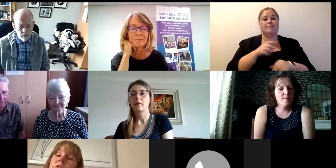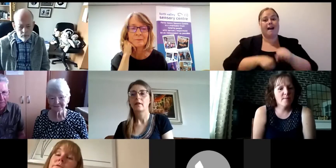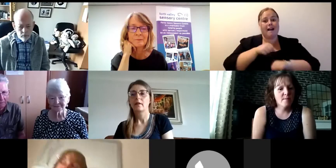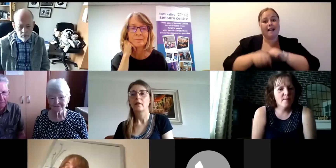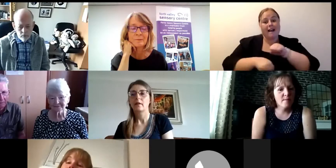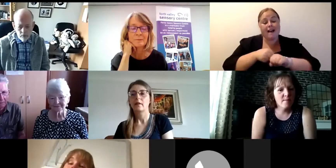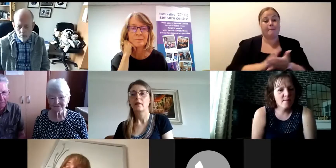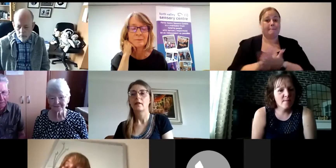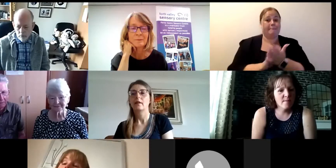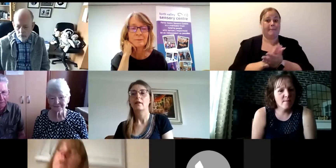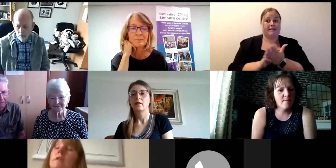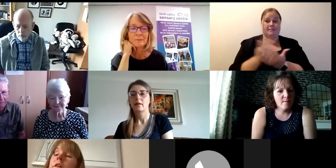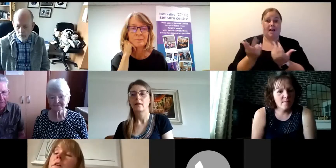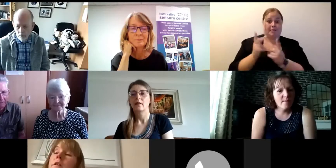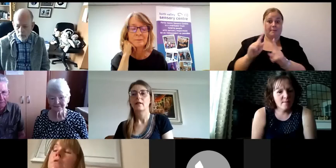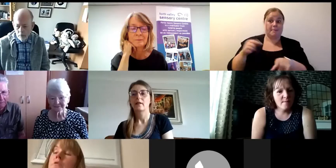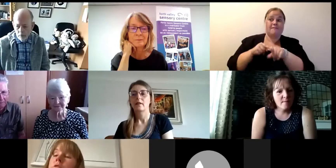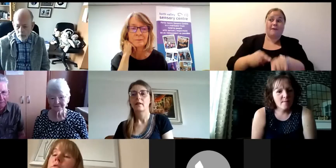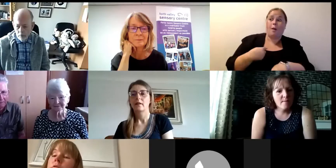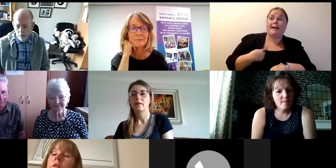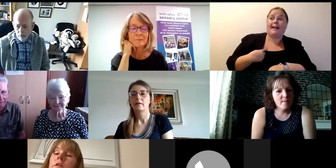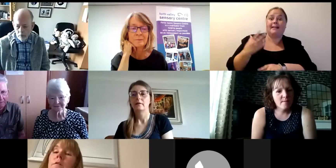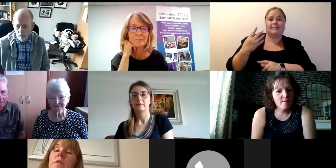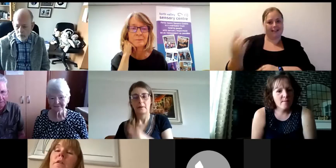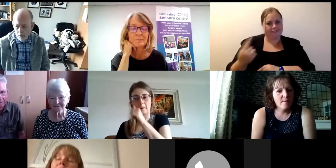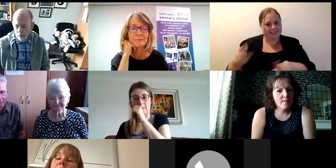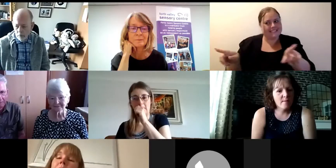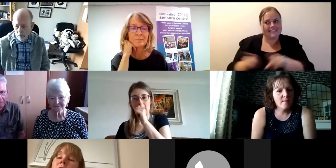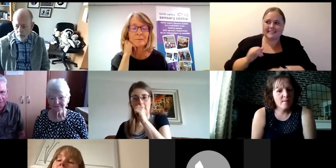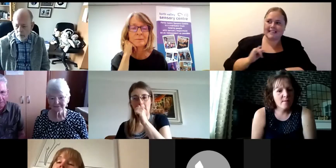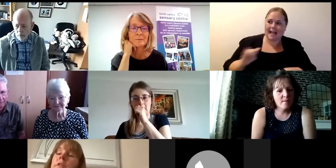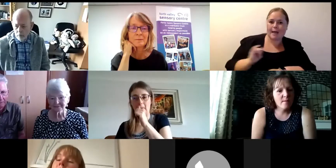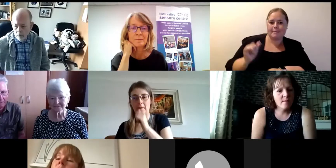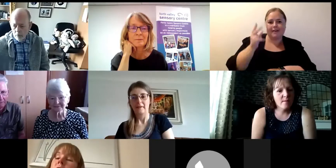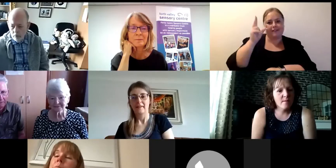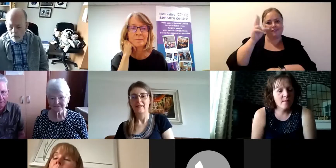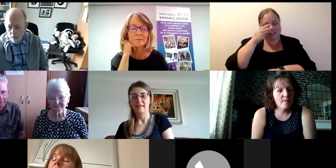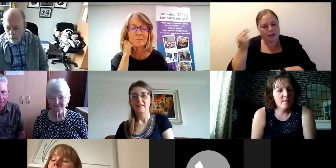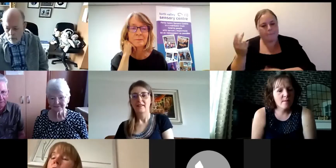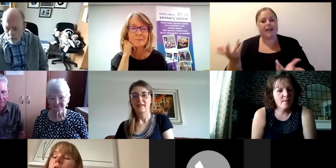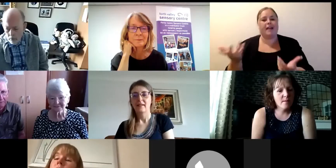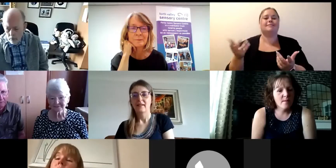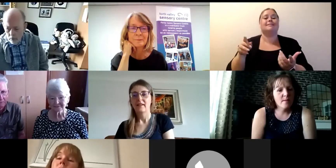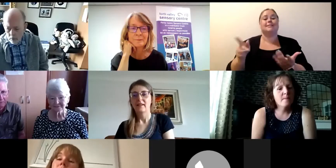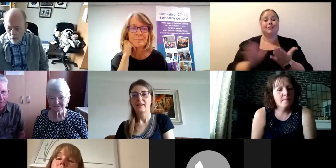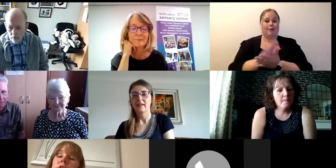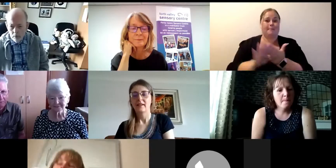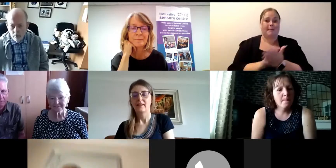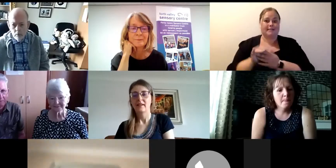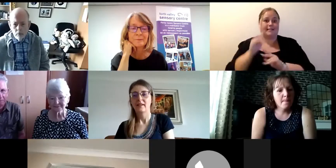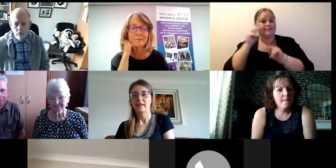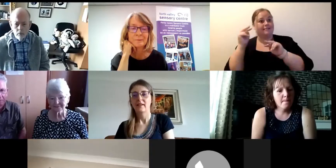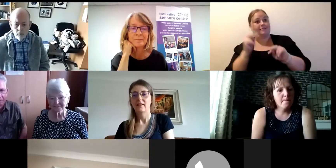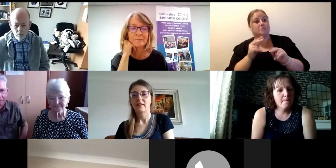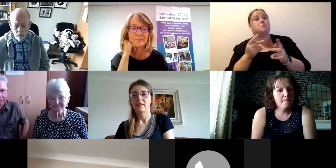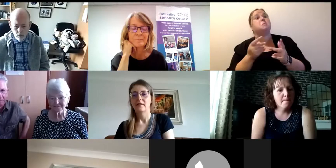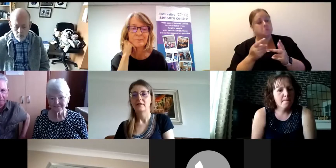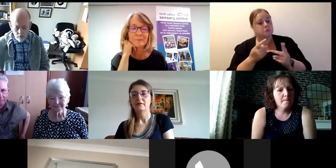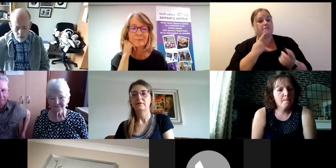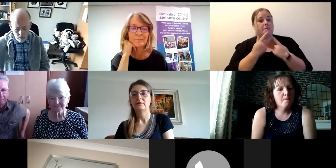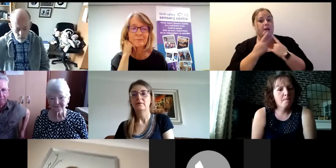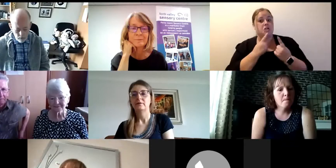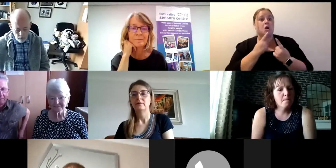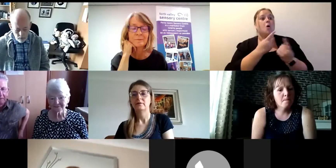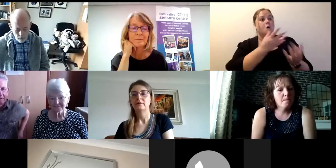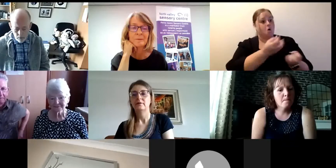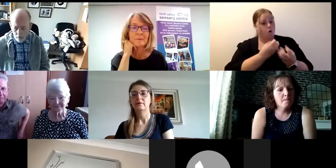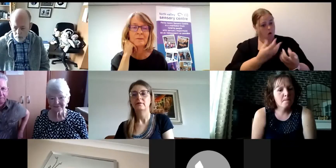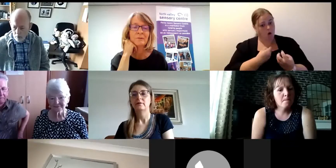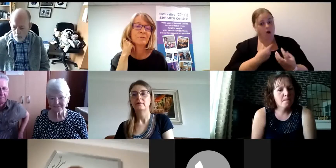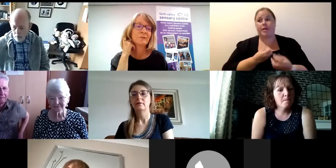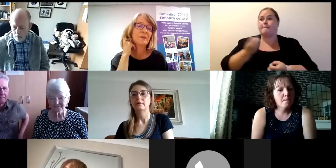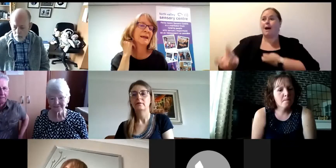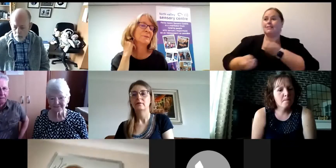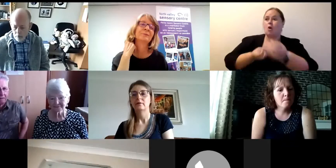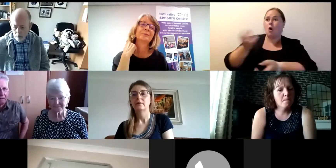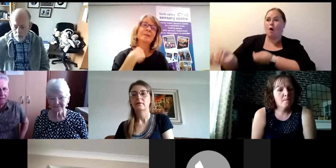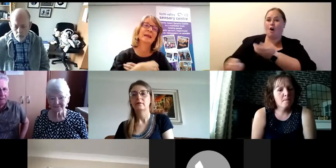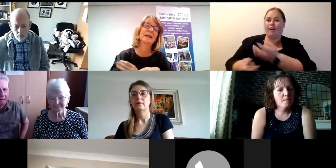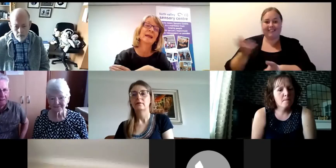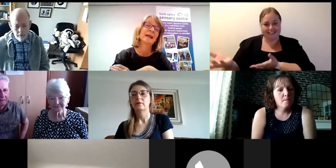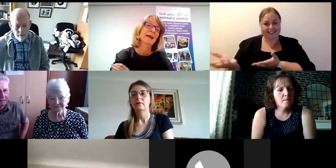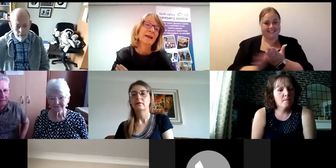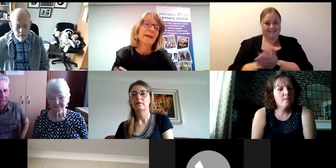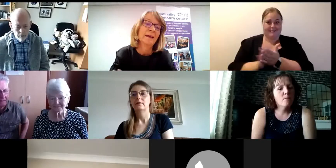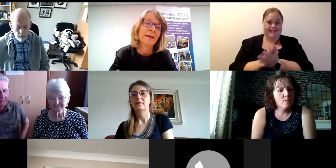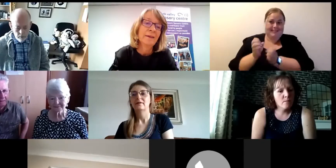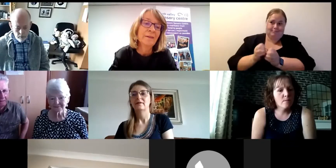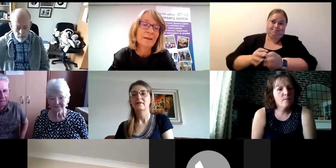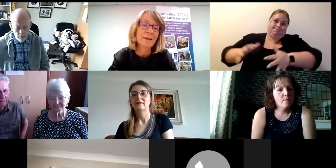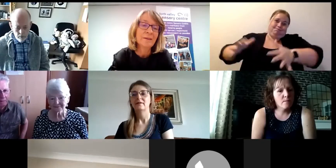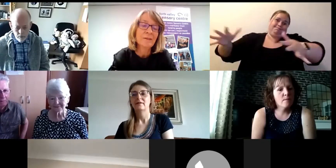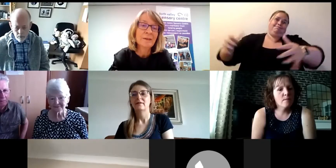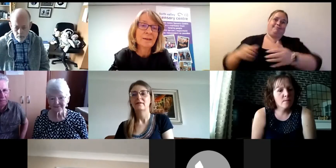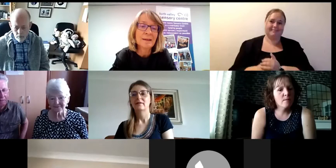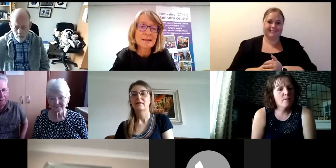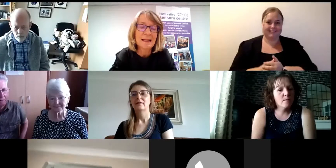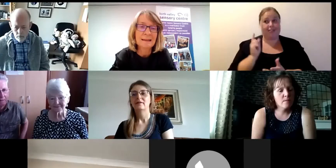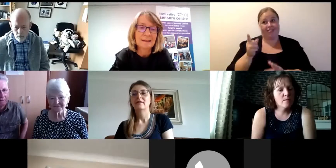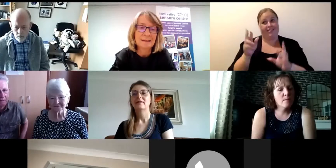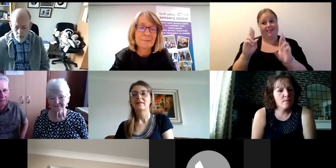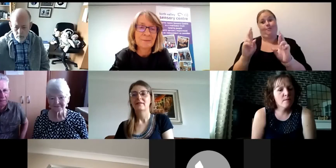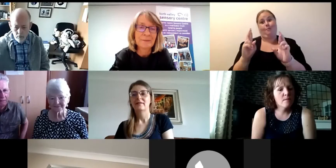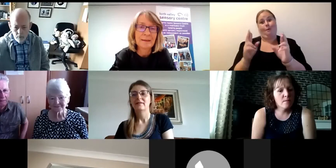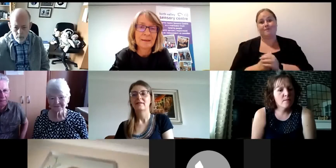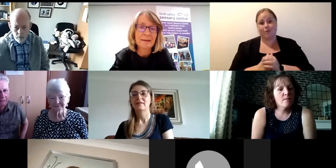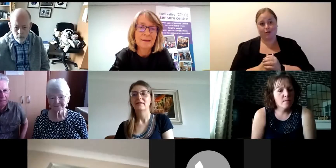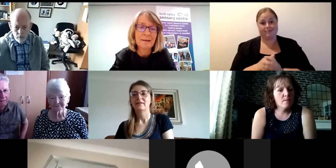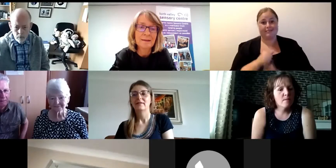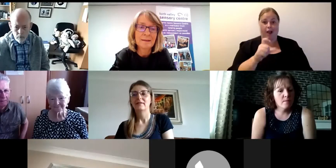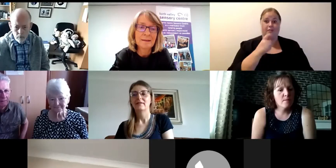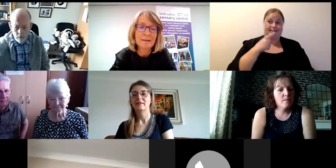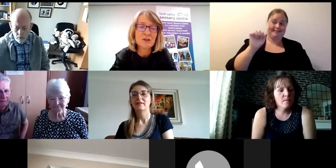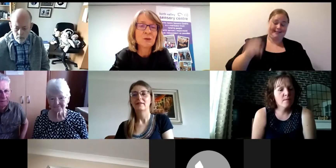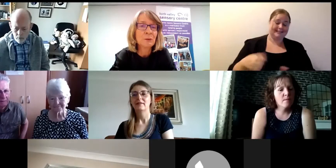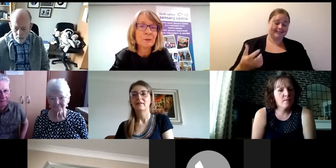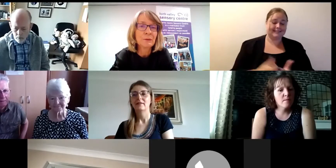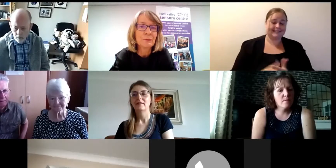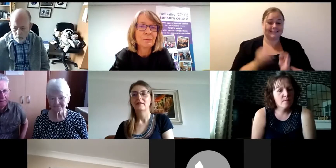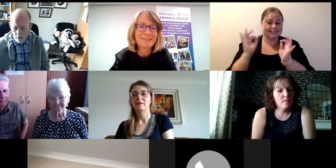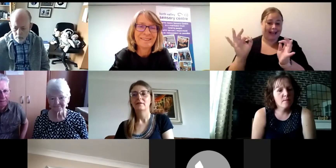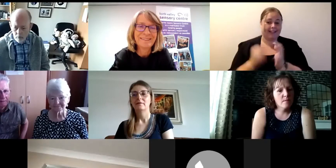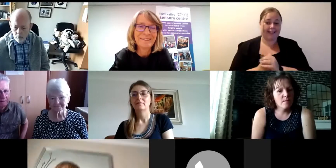might see it. If they pass it on then just like, it grows bigger and bigger hopefully.